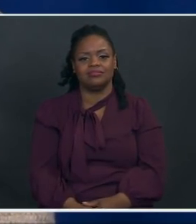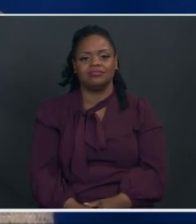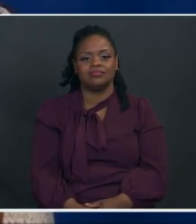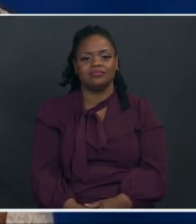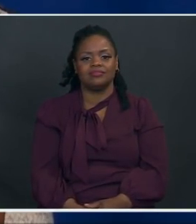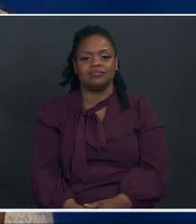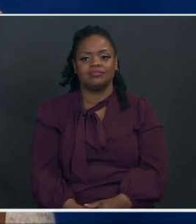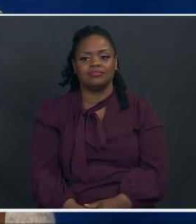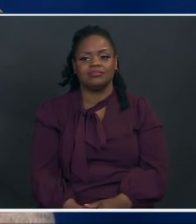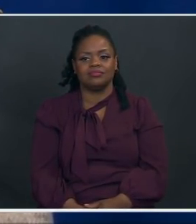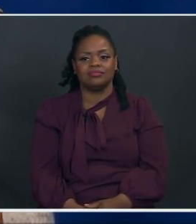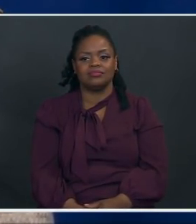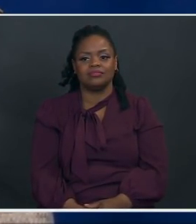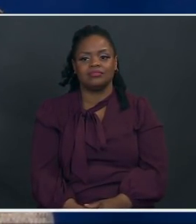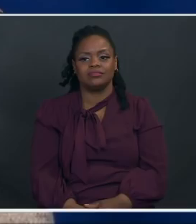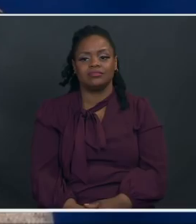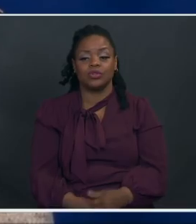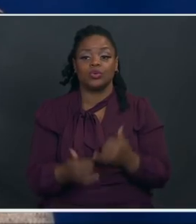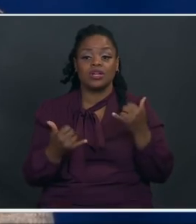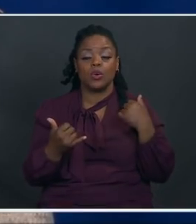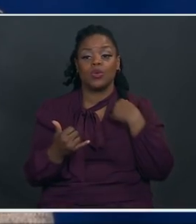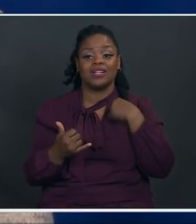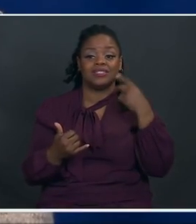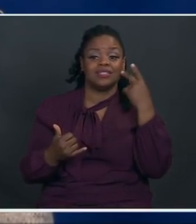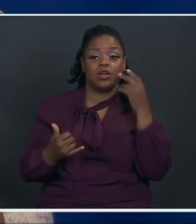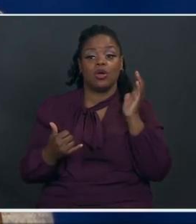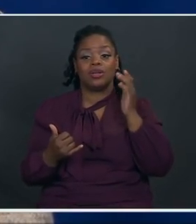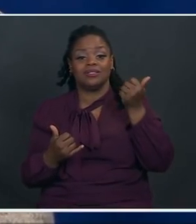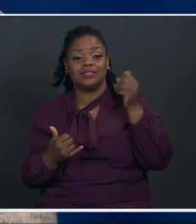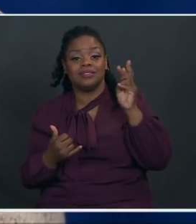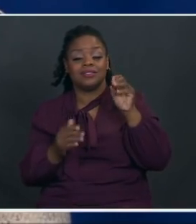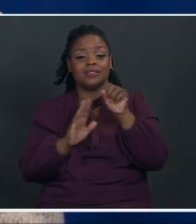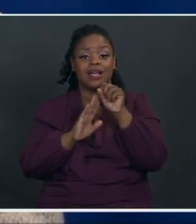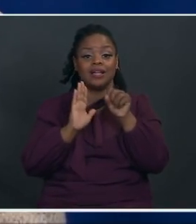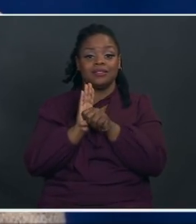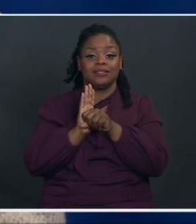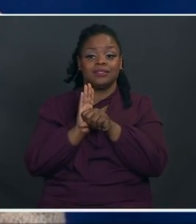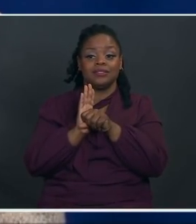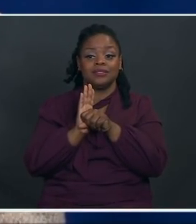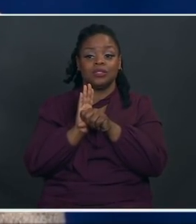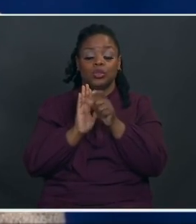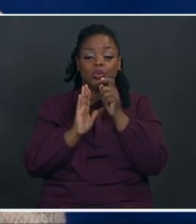And we see right now around 16 states or so that are releasing our race ethnicity data.